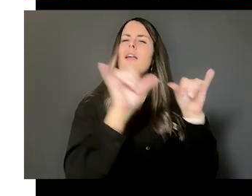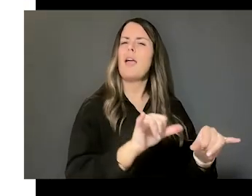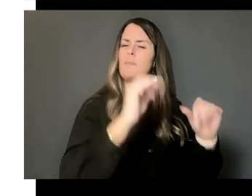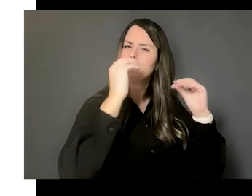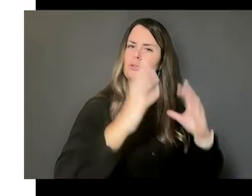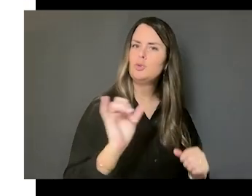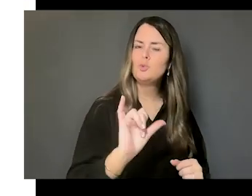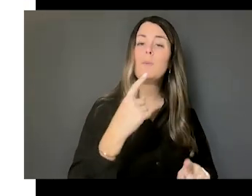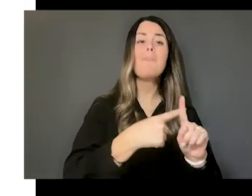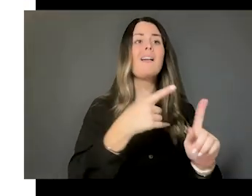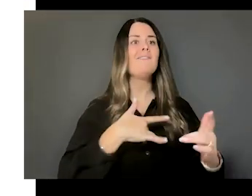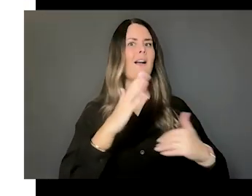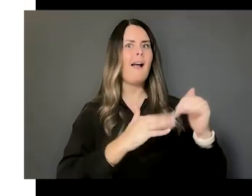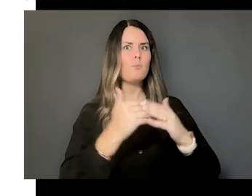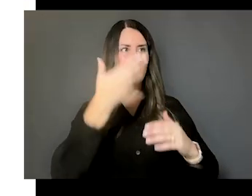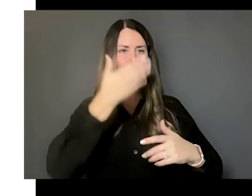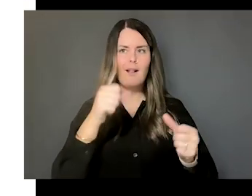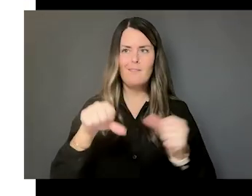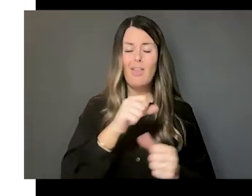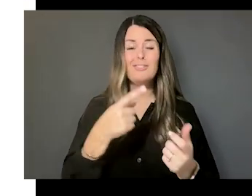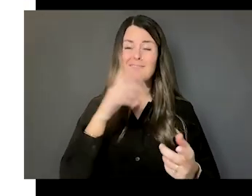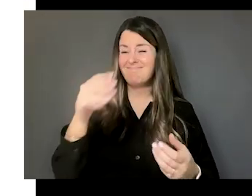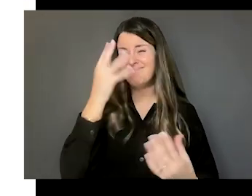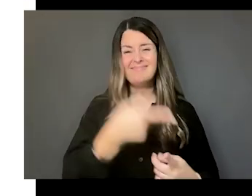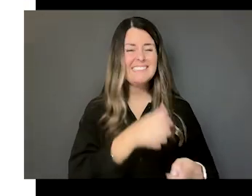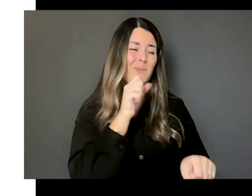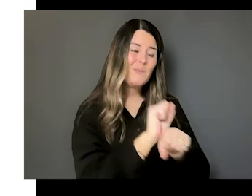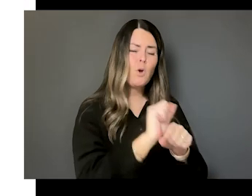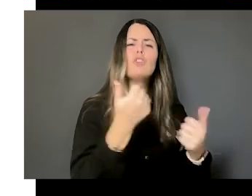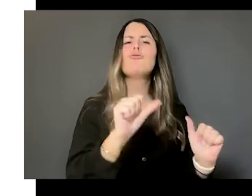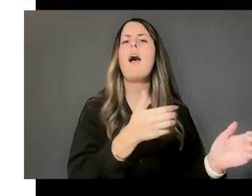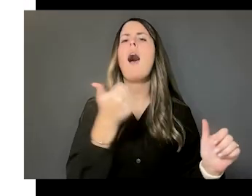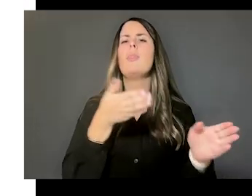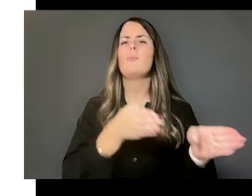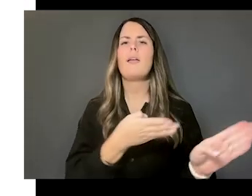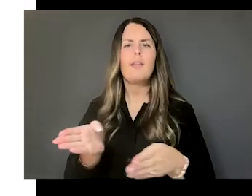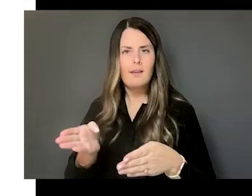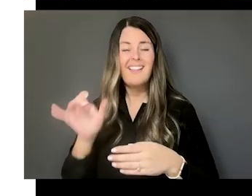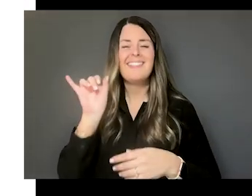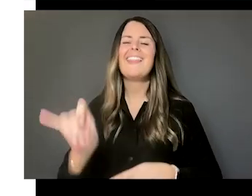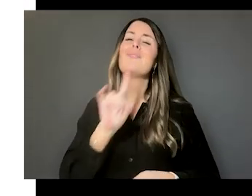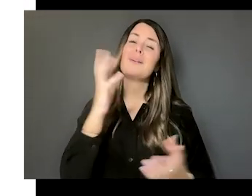doing it in front of others and saying, hey, this didn't work. Let's try something different. And that was the beauty of this teacher.